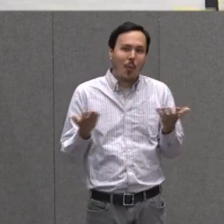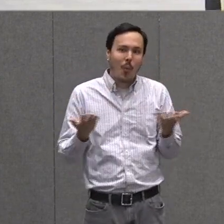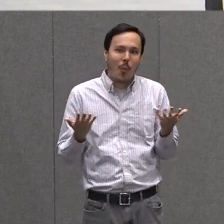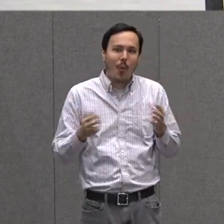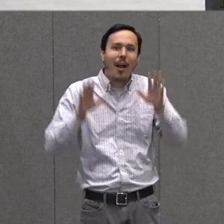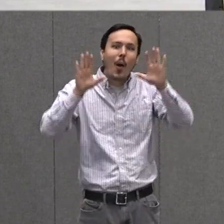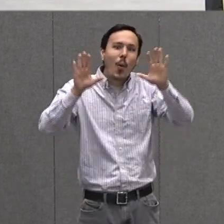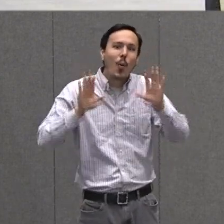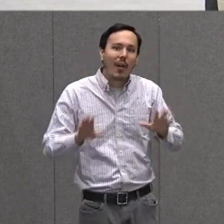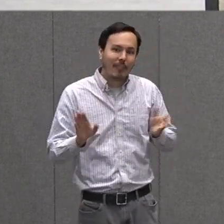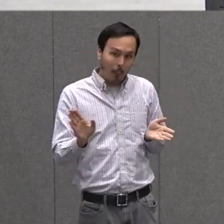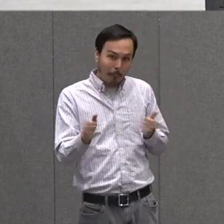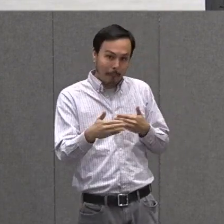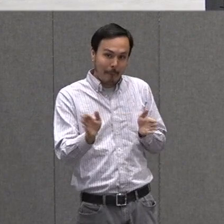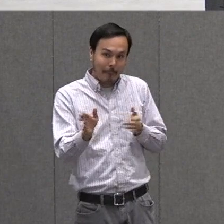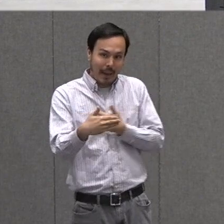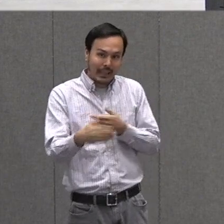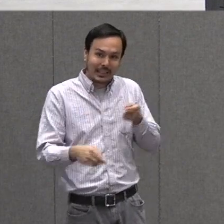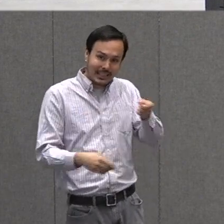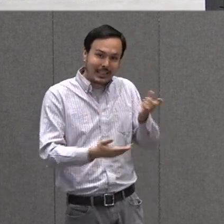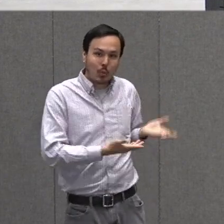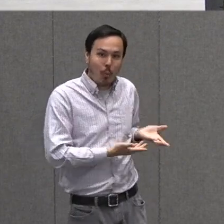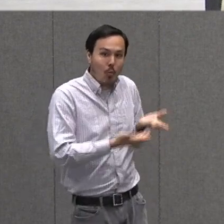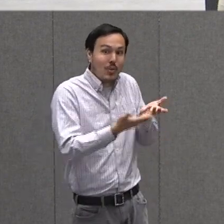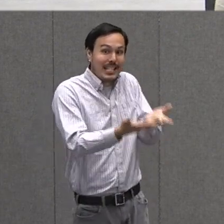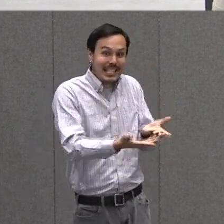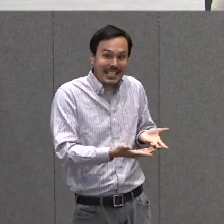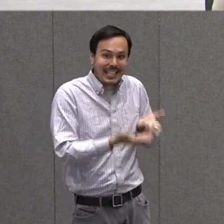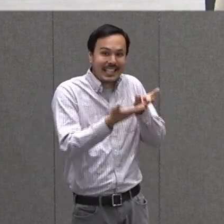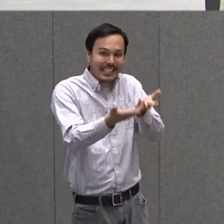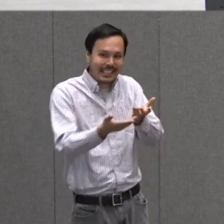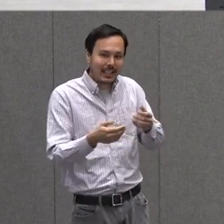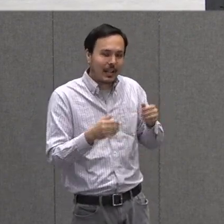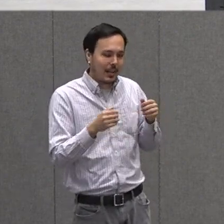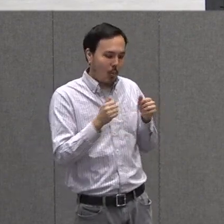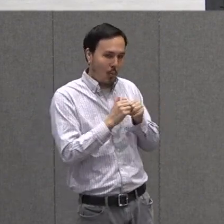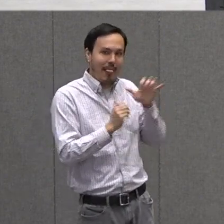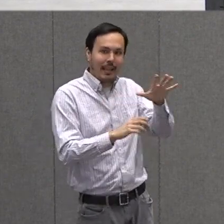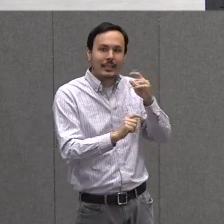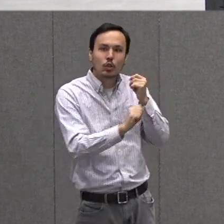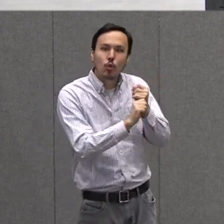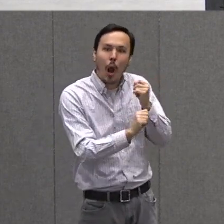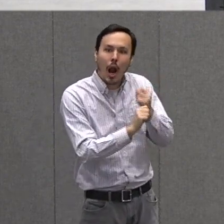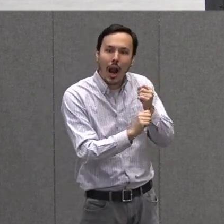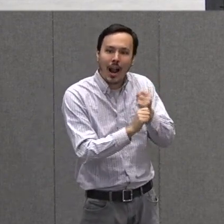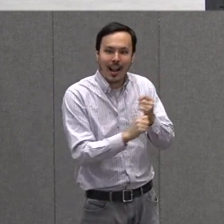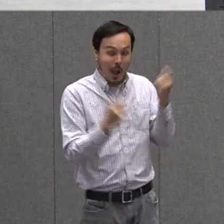in the car, in the truck. I wonder if there's a letter for me in there.